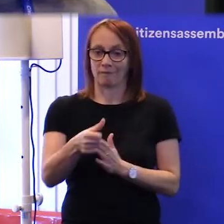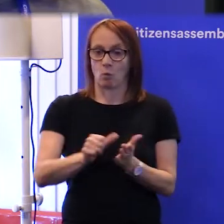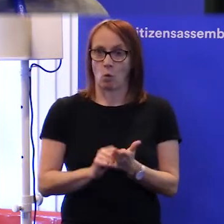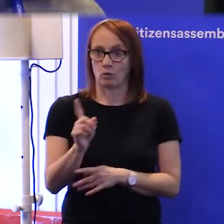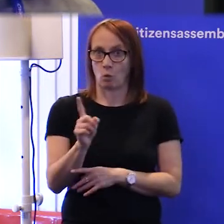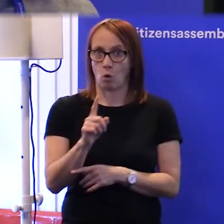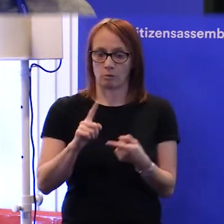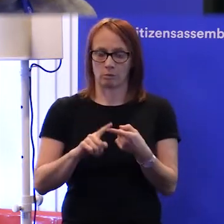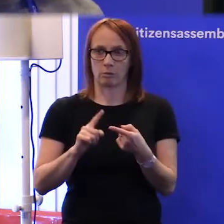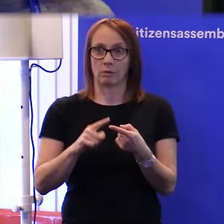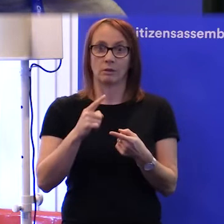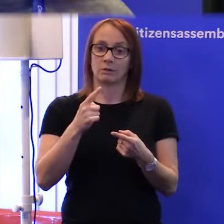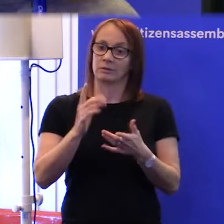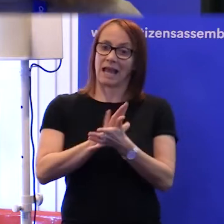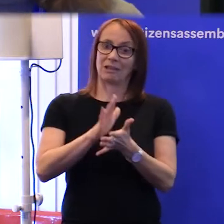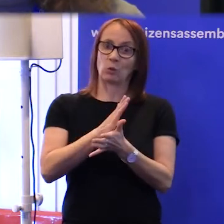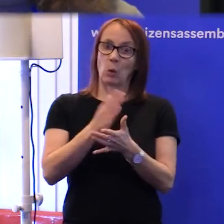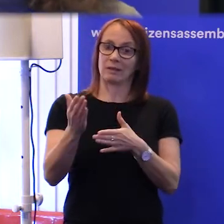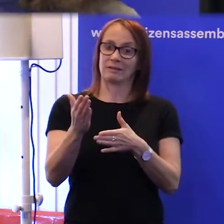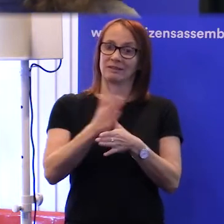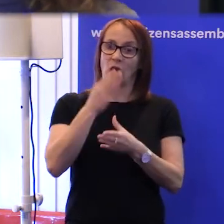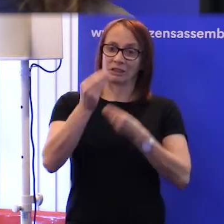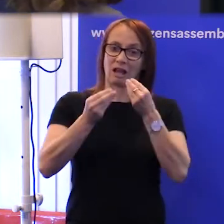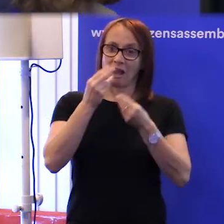for this evening is enjoy your starters and your means at about quarter past